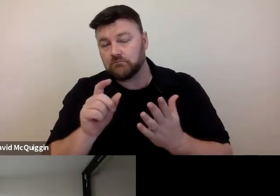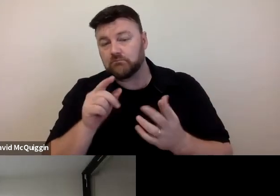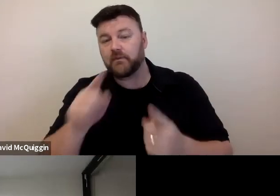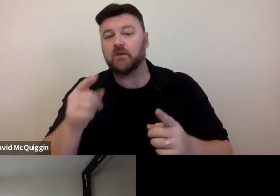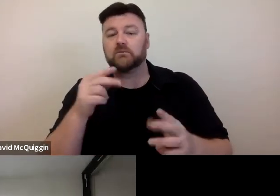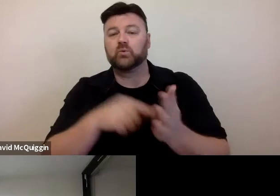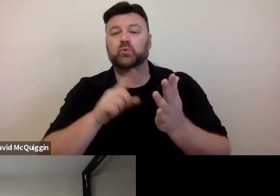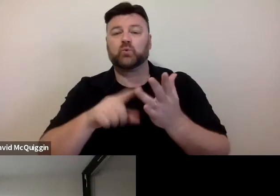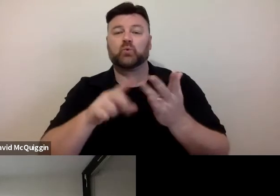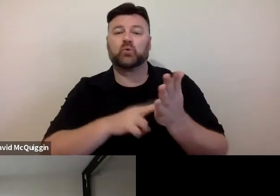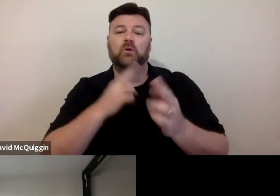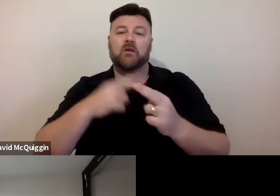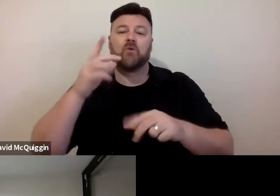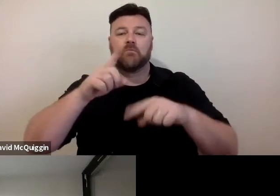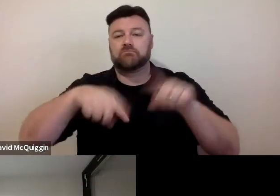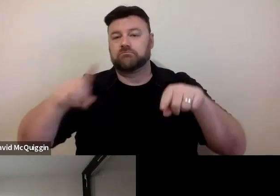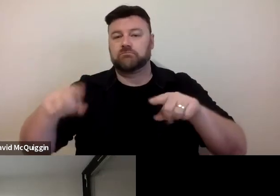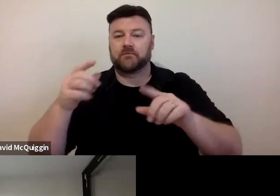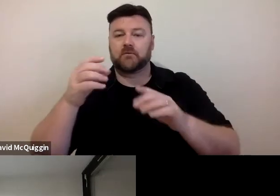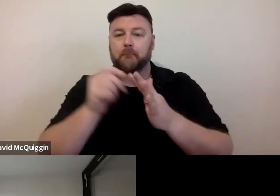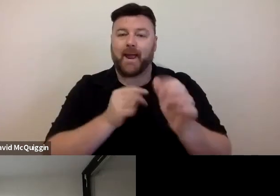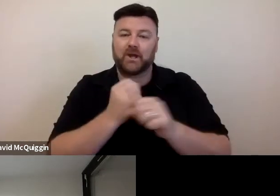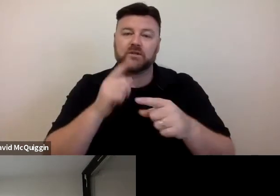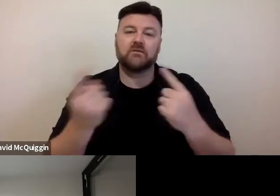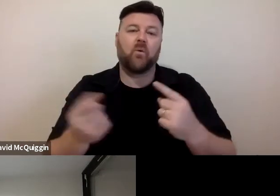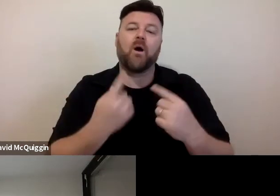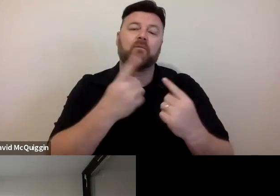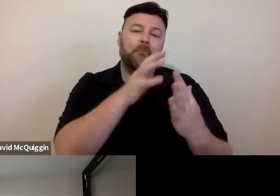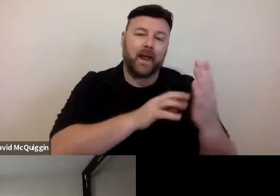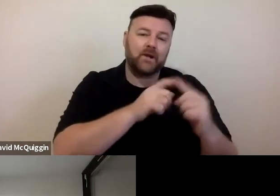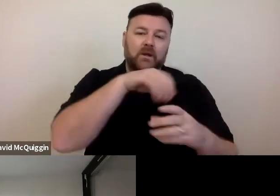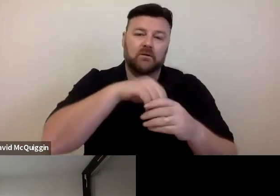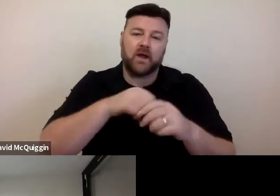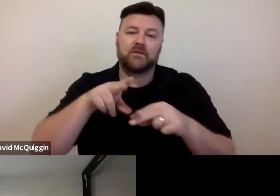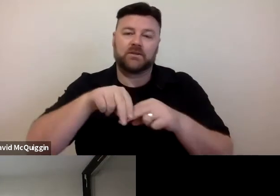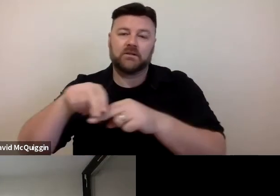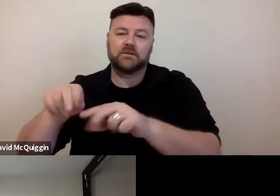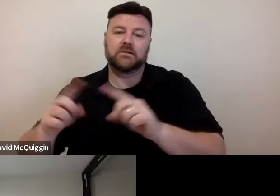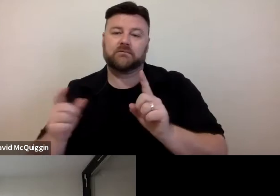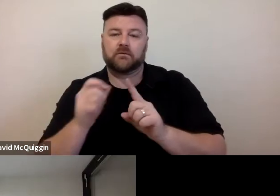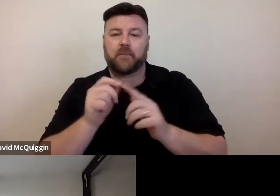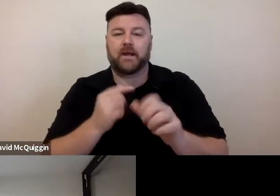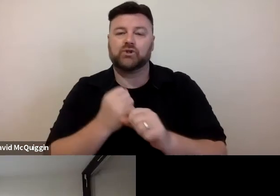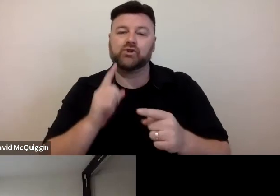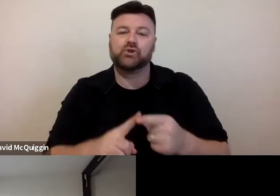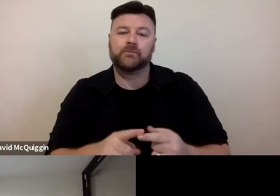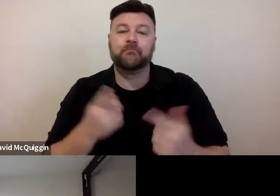and have a few pages and a few groups. You might say, "We're going to talk to retirees here.